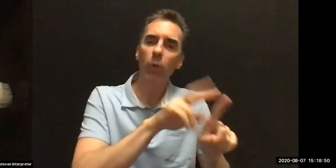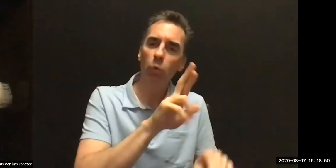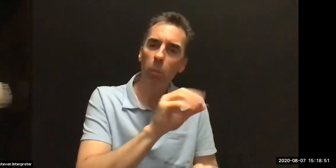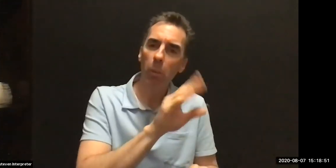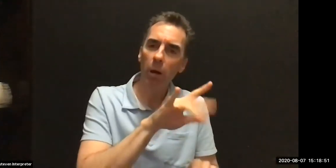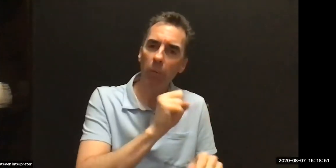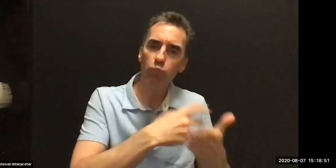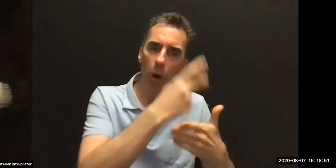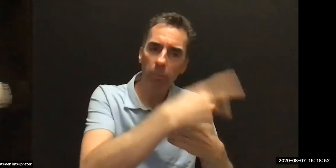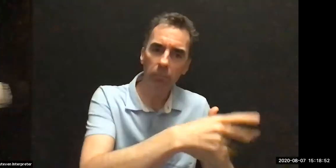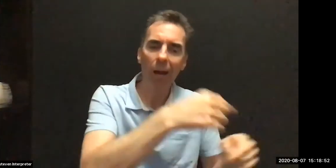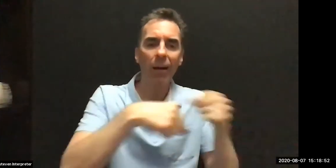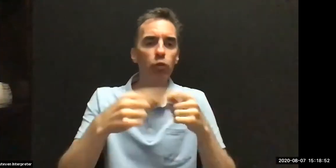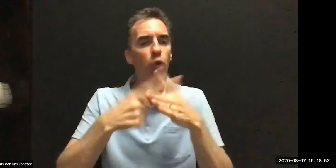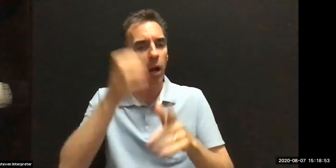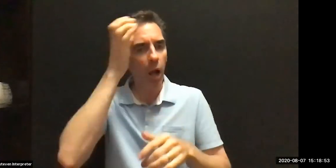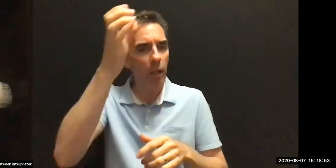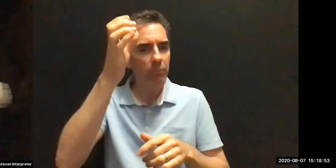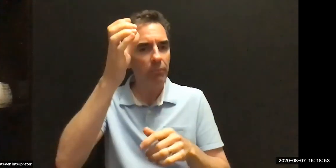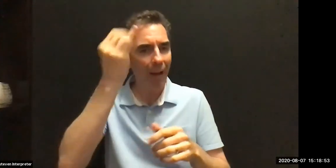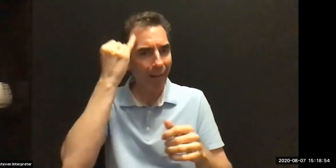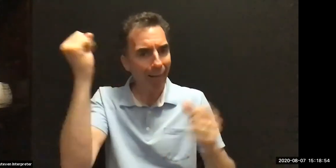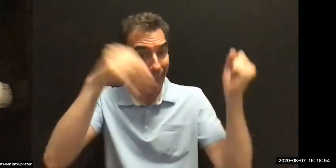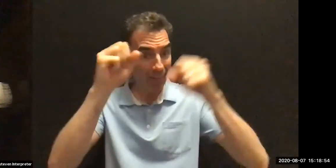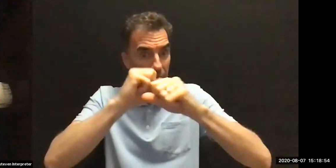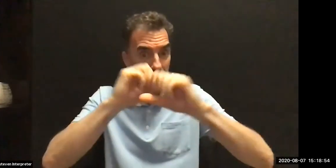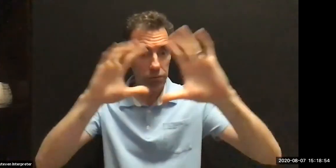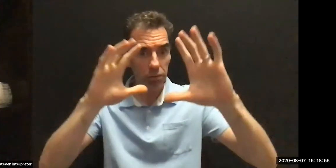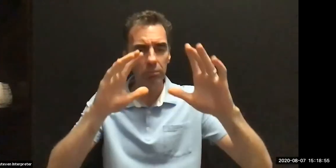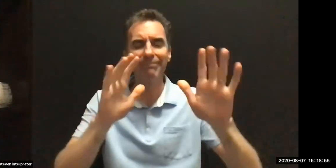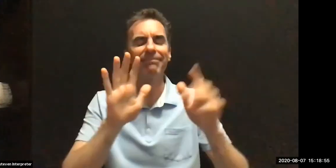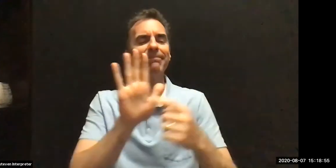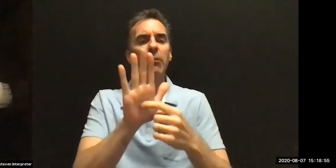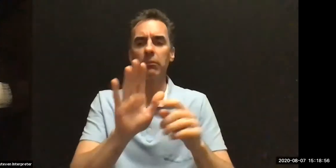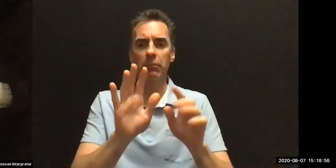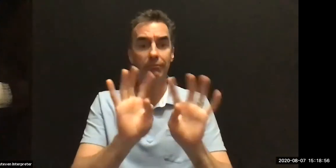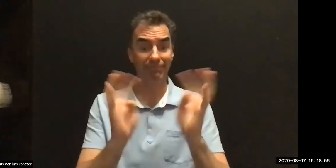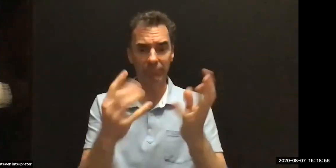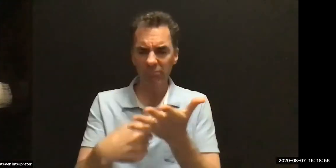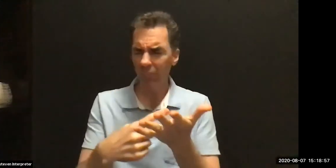Channelle Charest: And understanding like these are the actual needs. So what is the actual response like what because